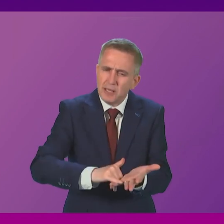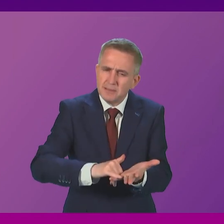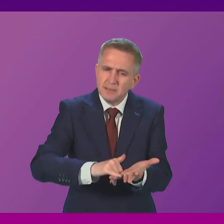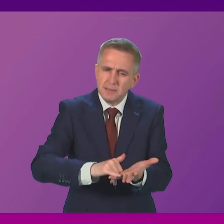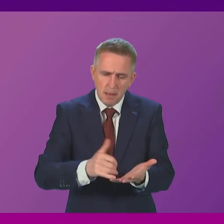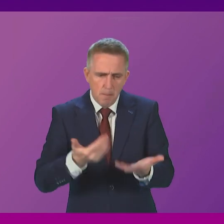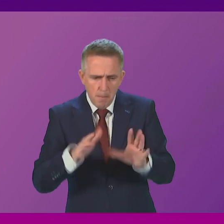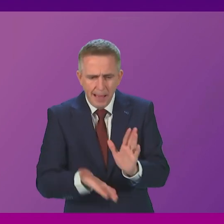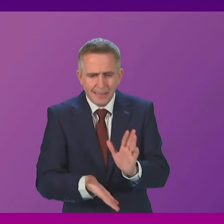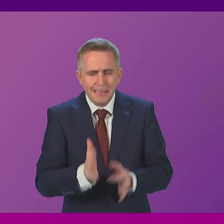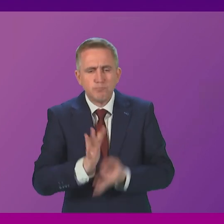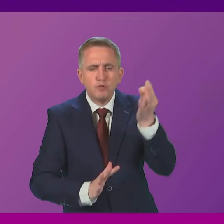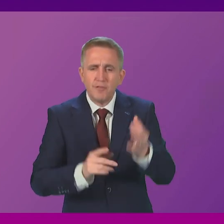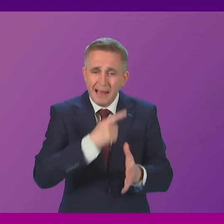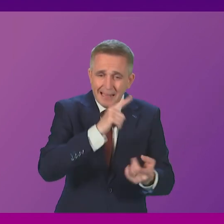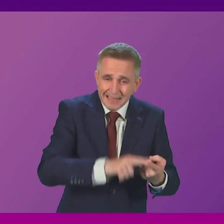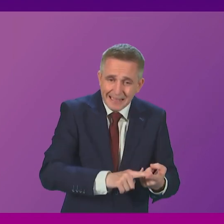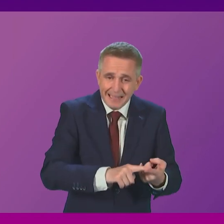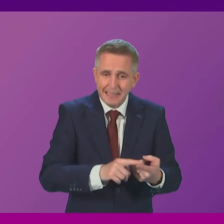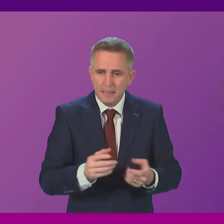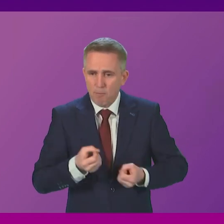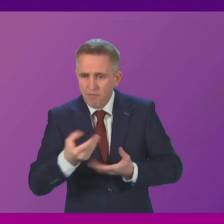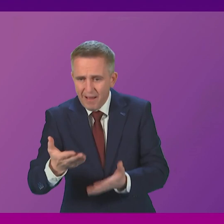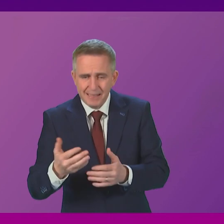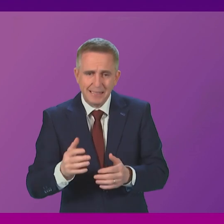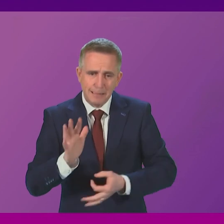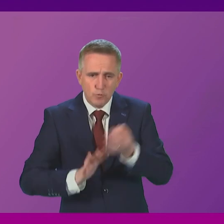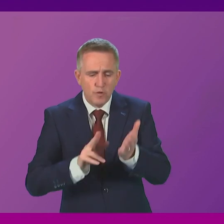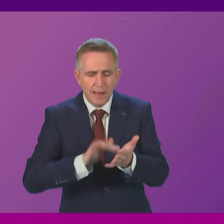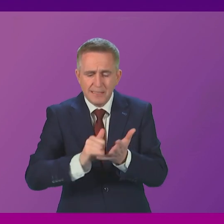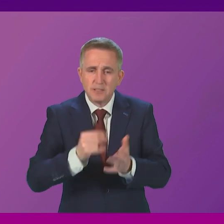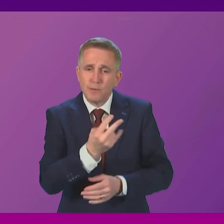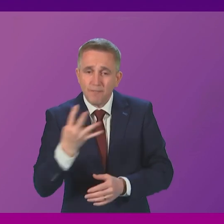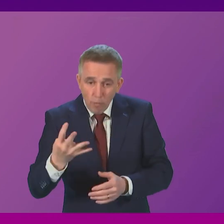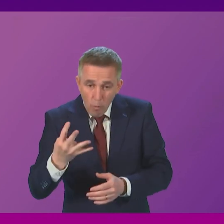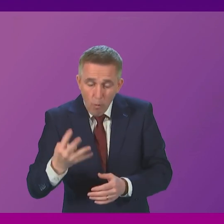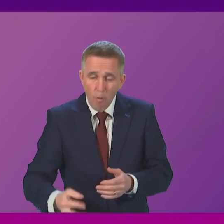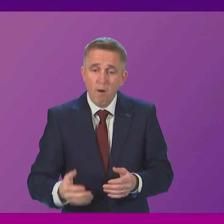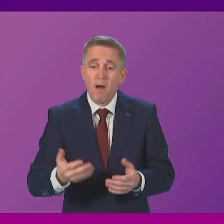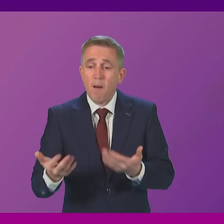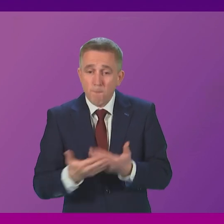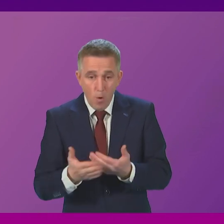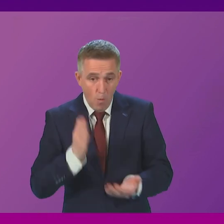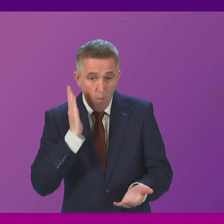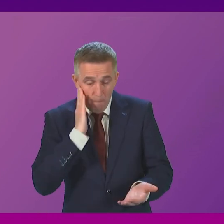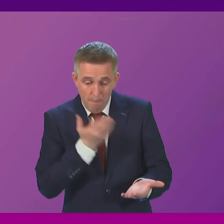A and E, providing better NHS 24 support, freeing up beds and valuing our NHS staff